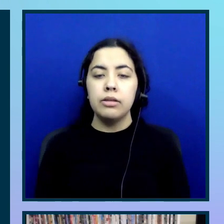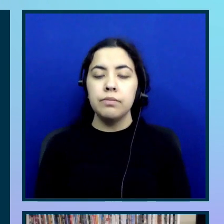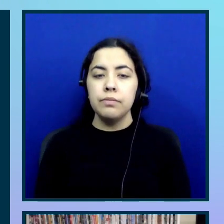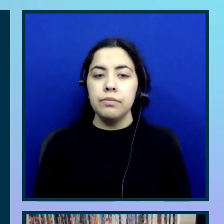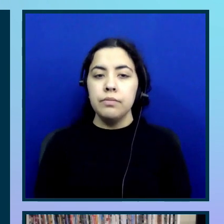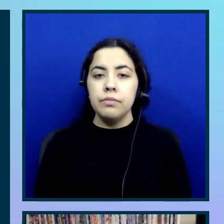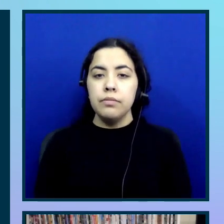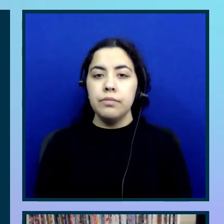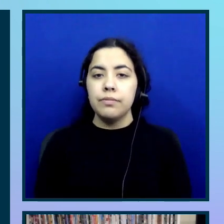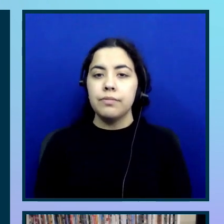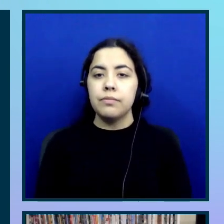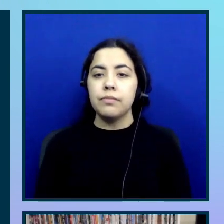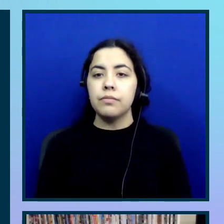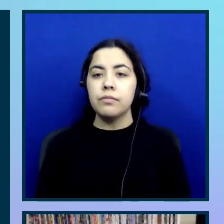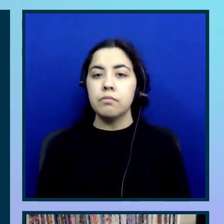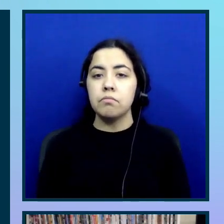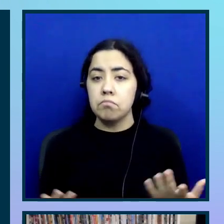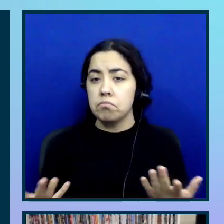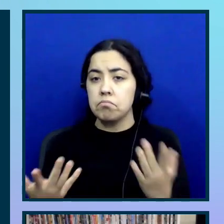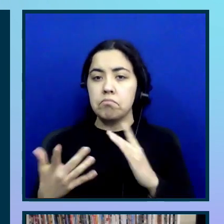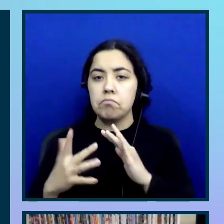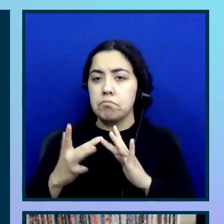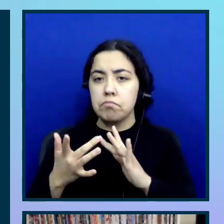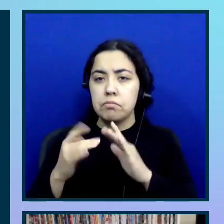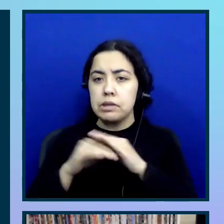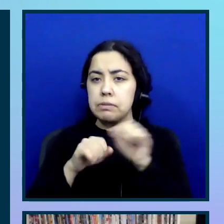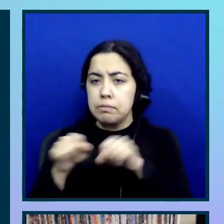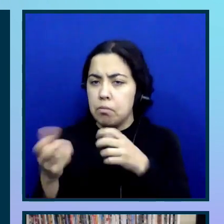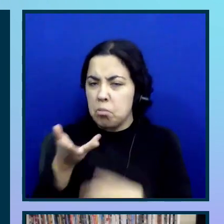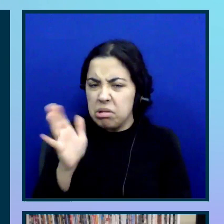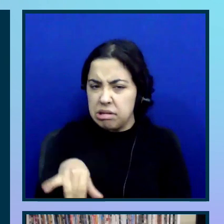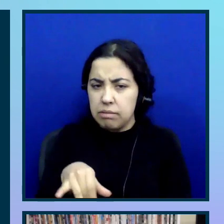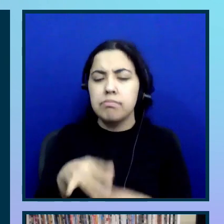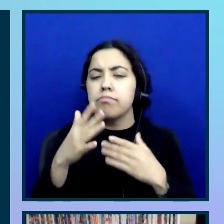So to start off, what is digital accessibility? That's a great question. Let's dive in a little bit.